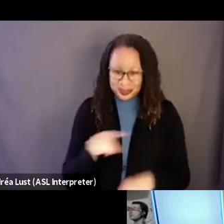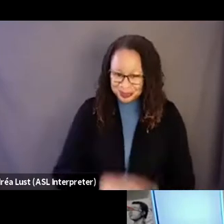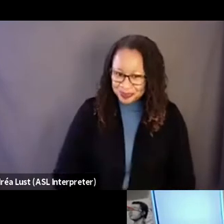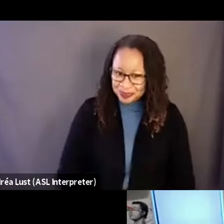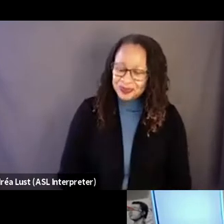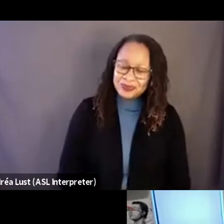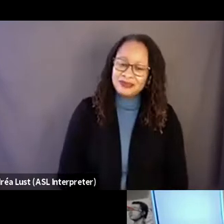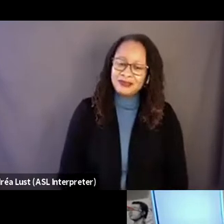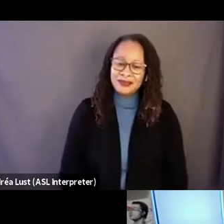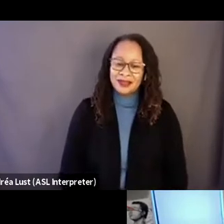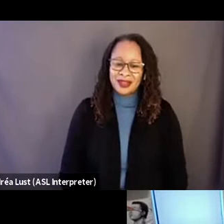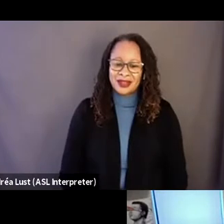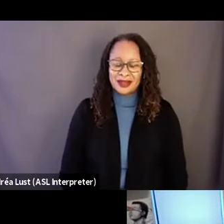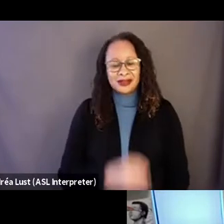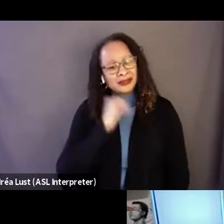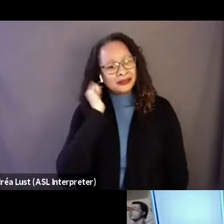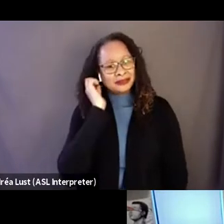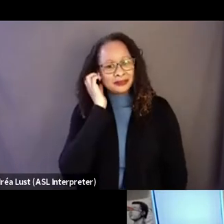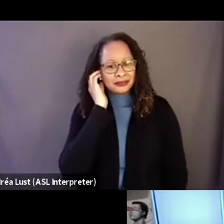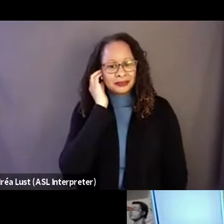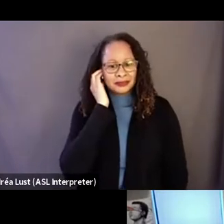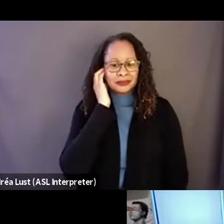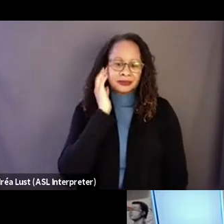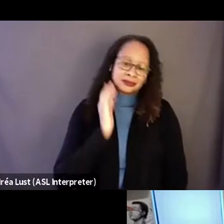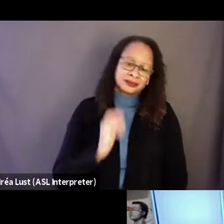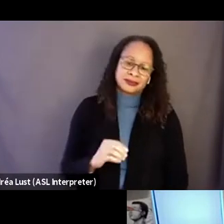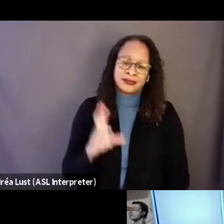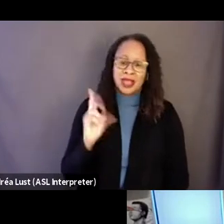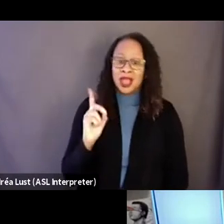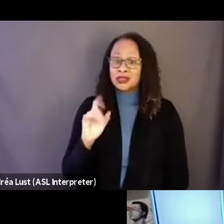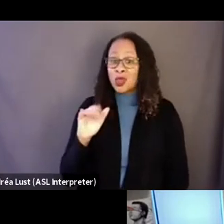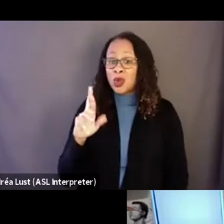Basically, I've always loved children ever since I was a little girl down South in Mississippi.